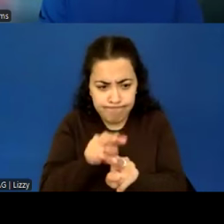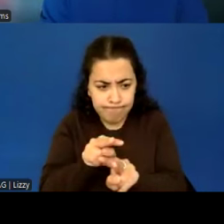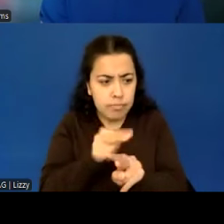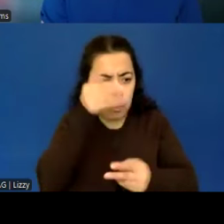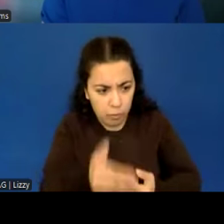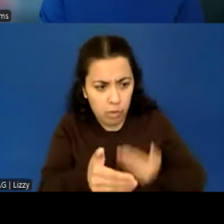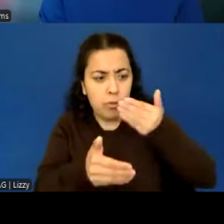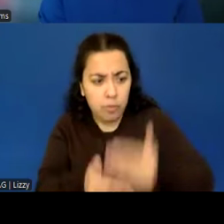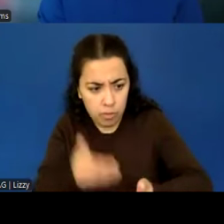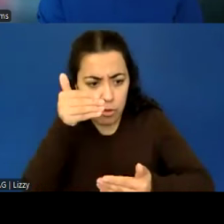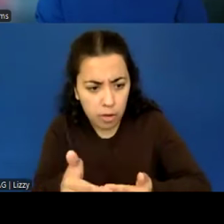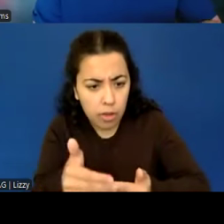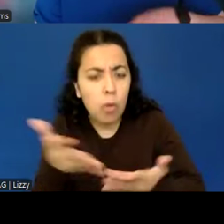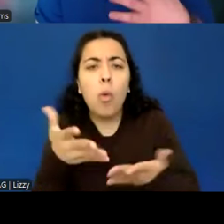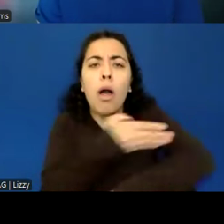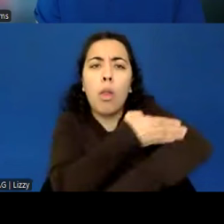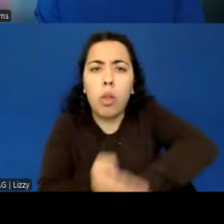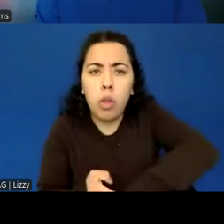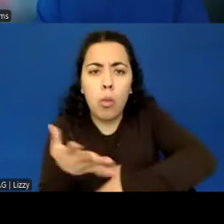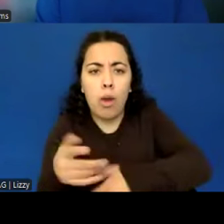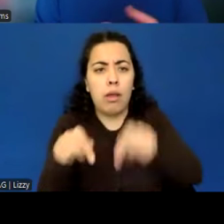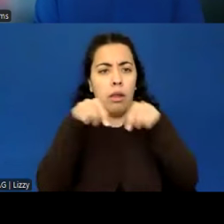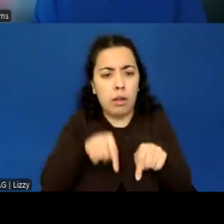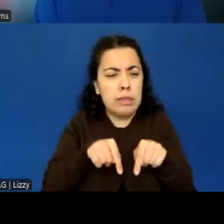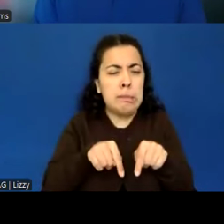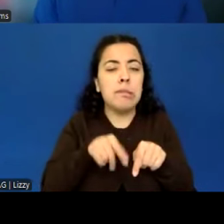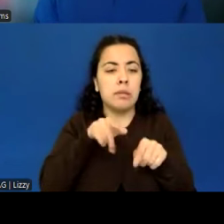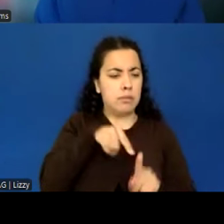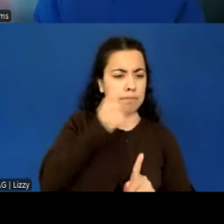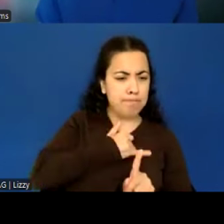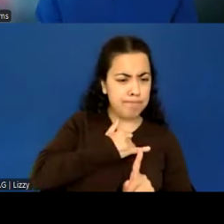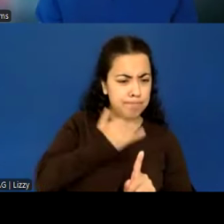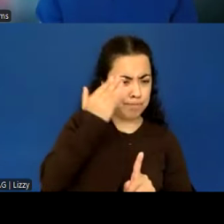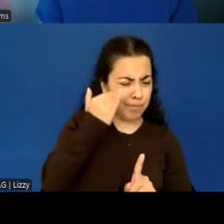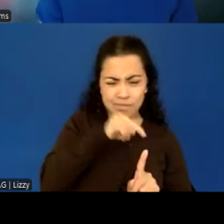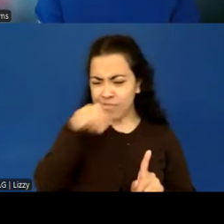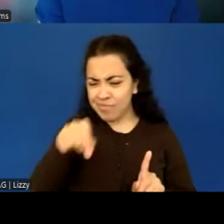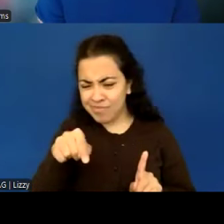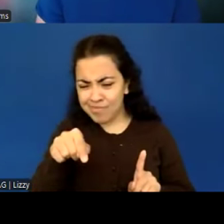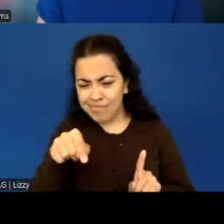point you really need to understand why a mistake is being reintroduced somewhere along the way.